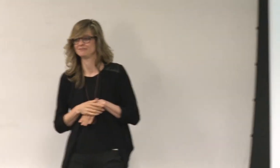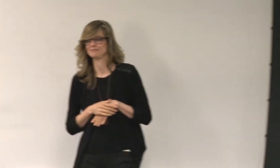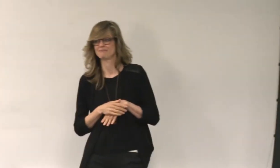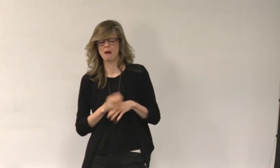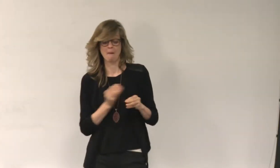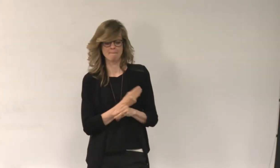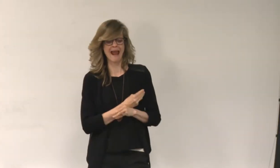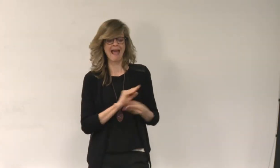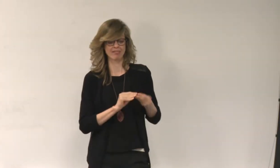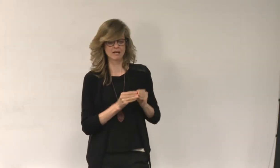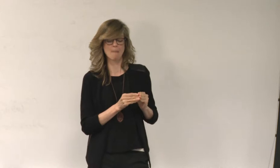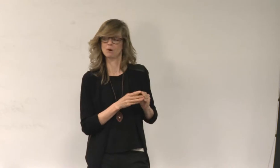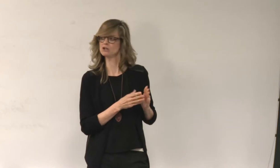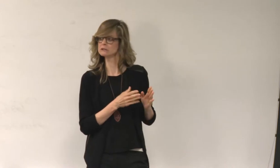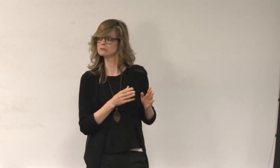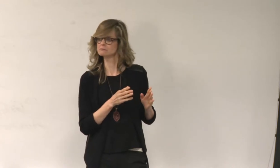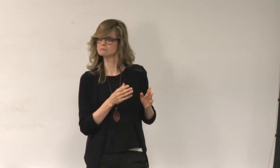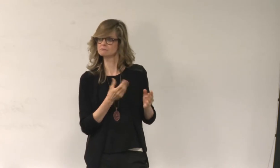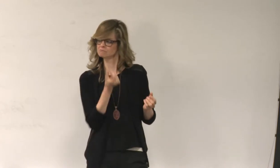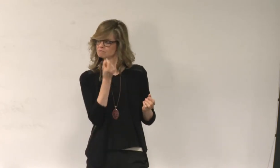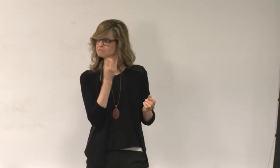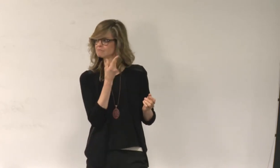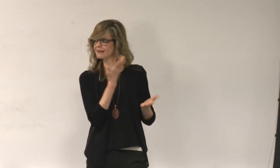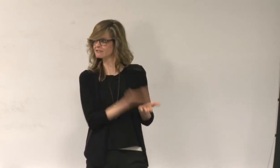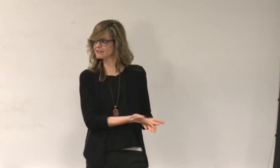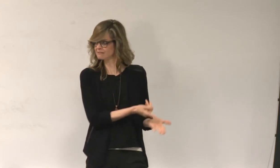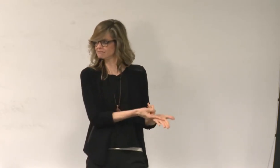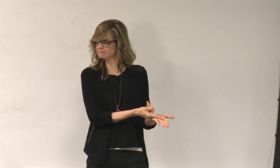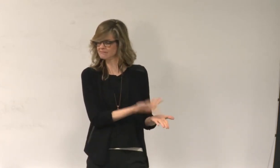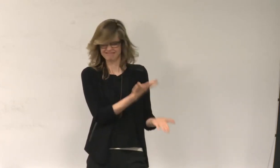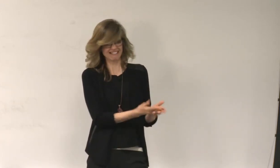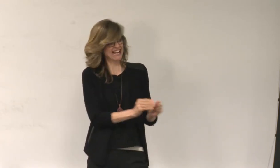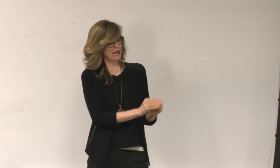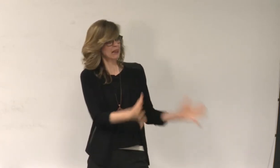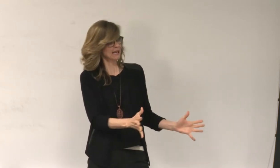NOW, WHEN YOU READ, I COULDN'T HEAR WHAT PEOPLE WERE READING,